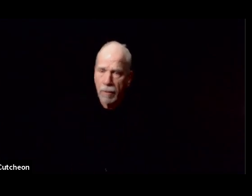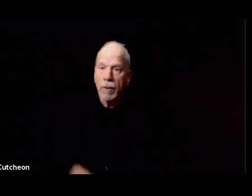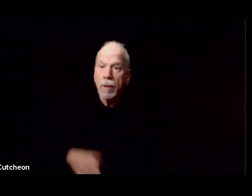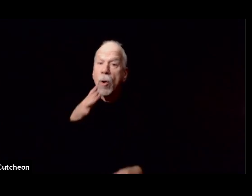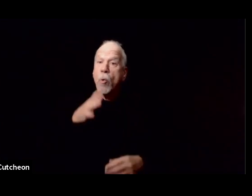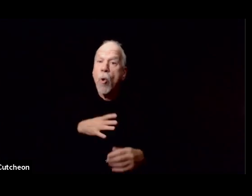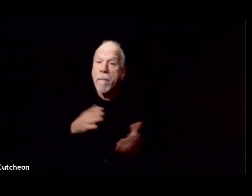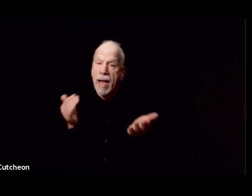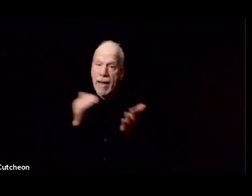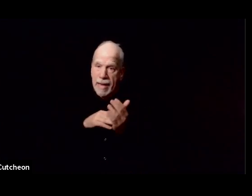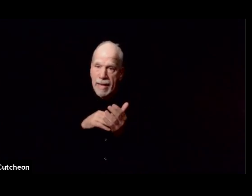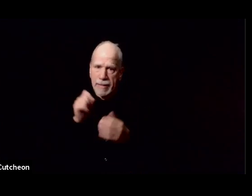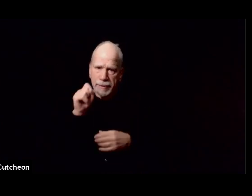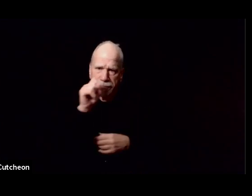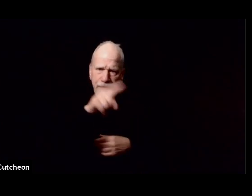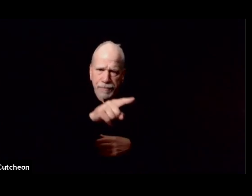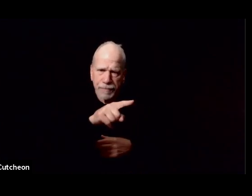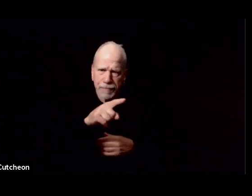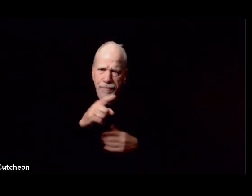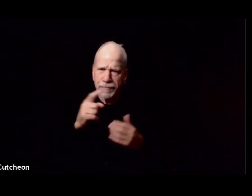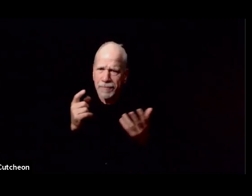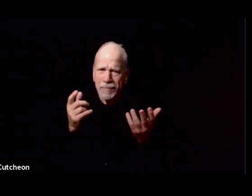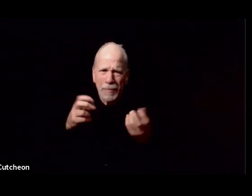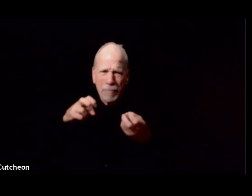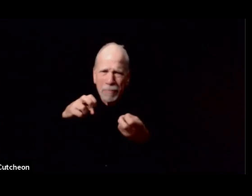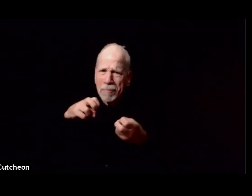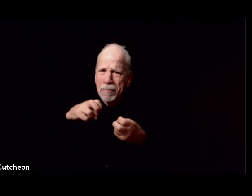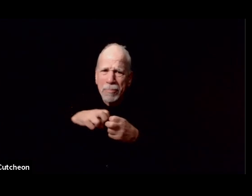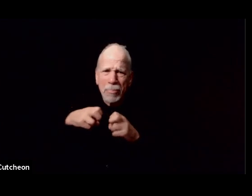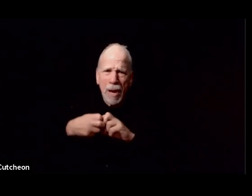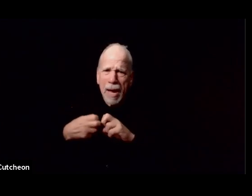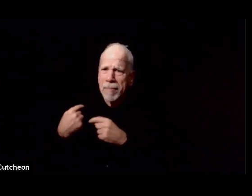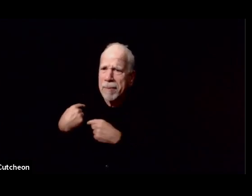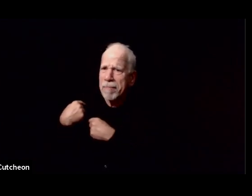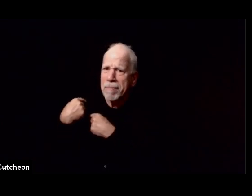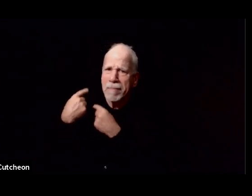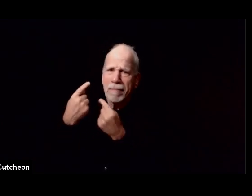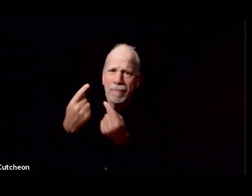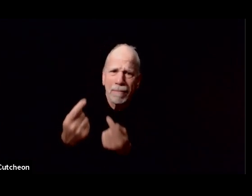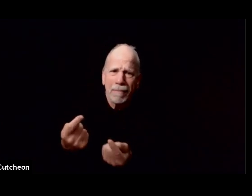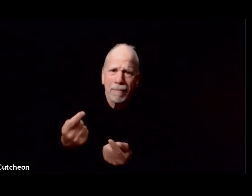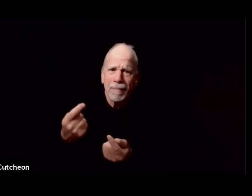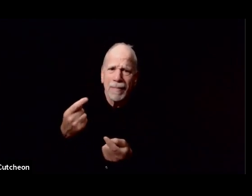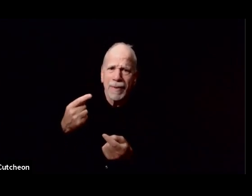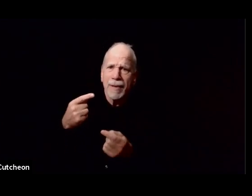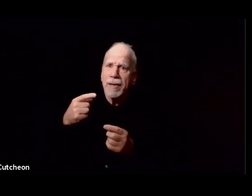we've been told that testing should be free, you know, why aren't the plans covering these